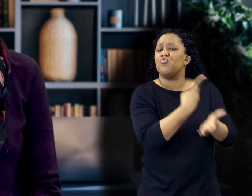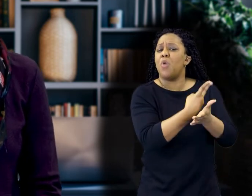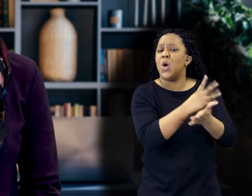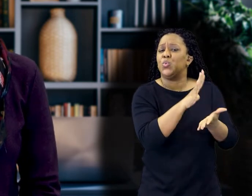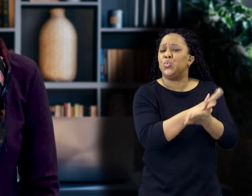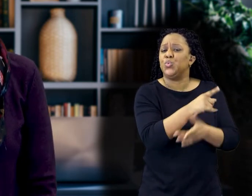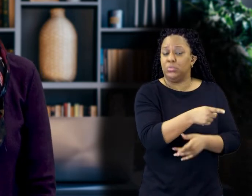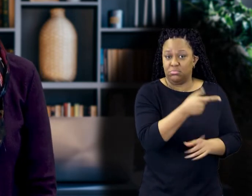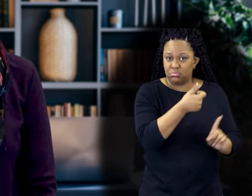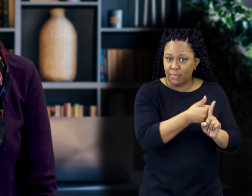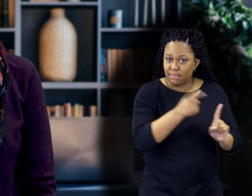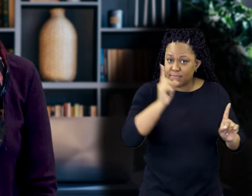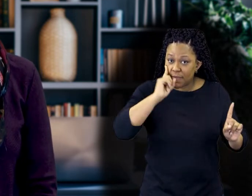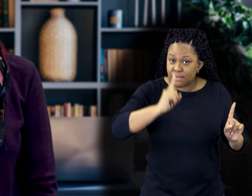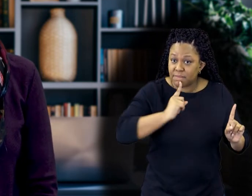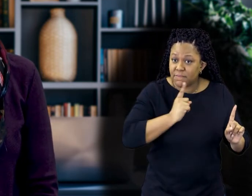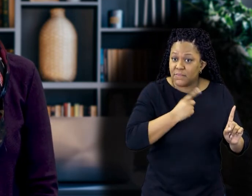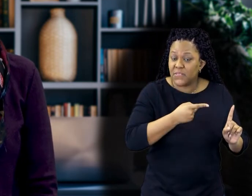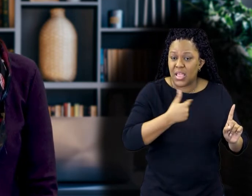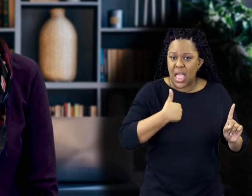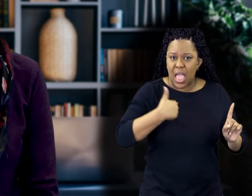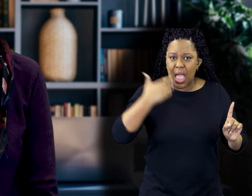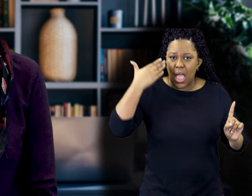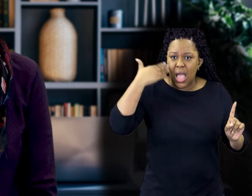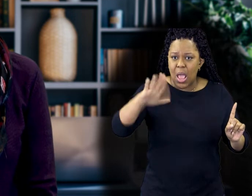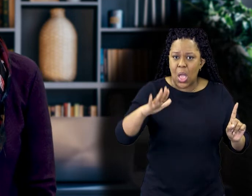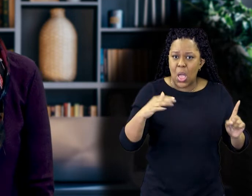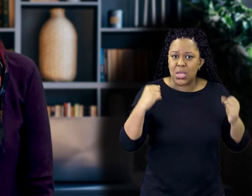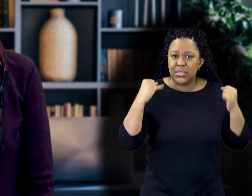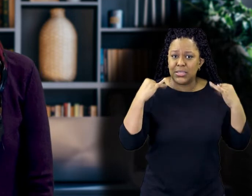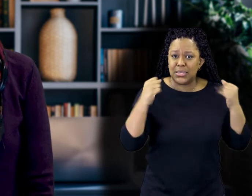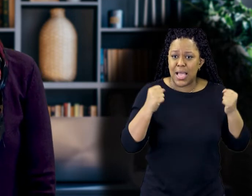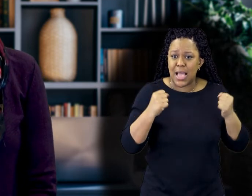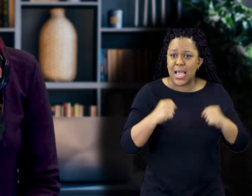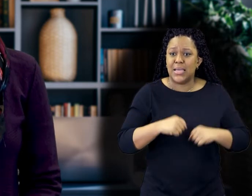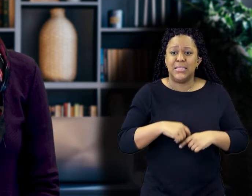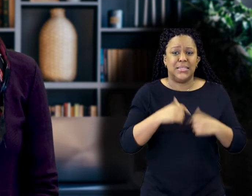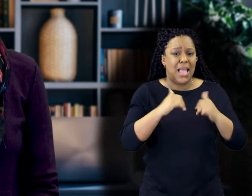So how could I be an effective advisor if we couldn't communicate regularly?